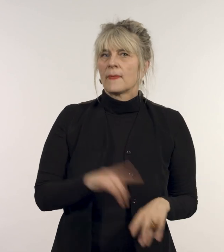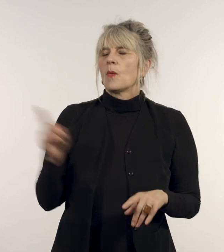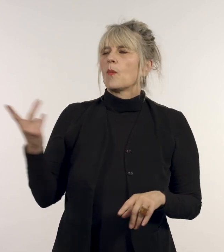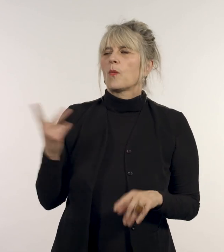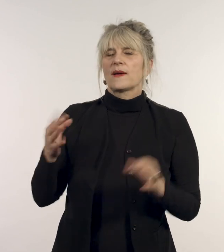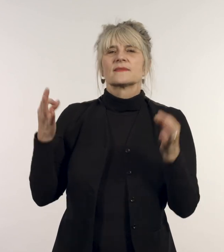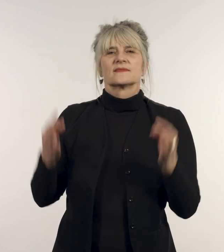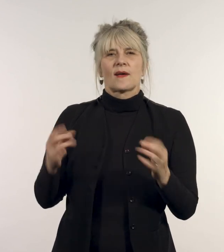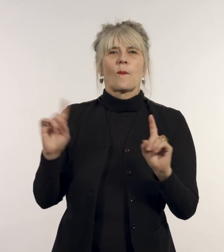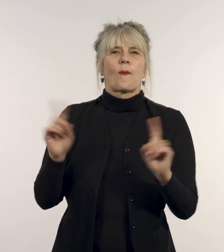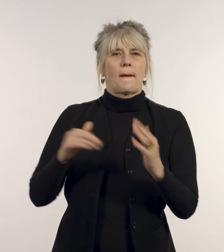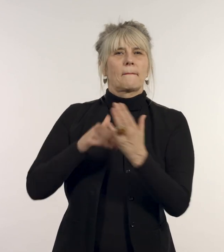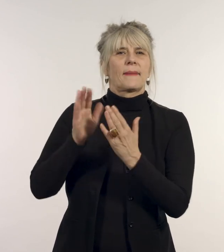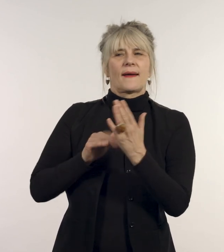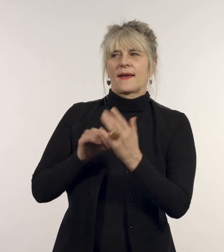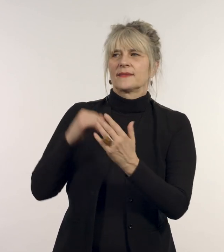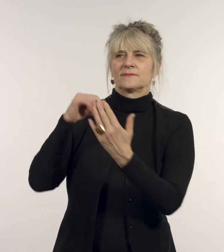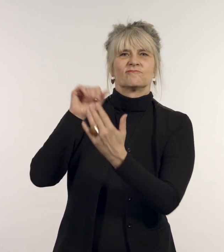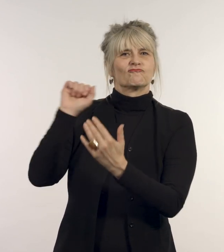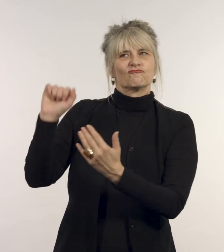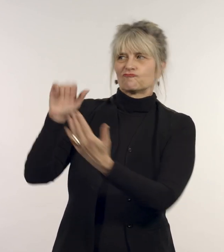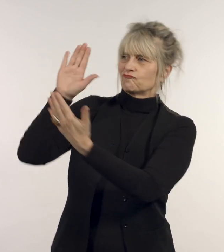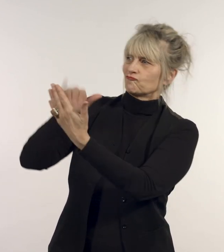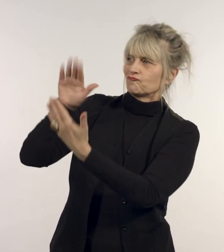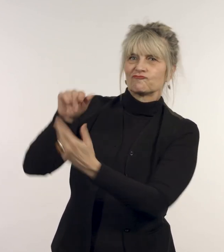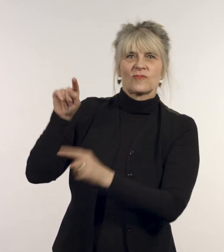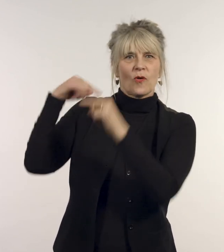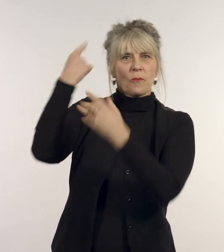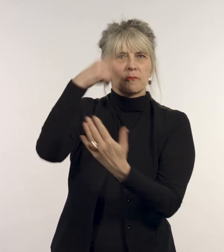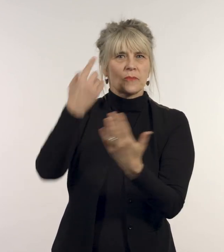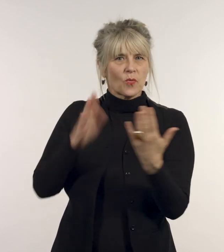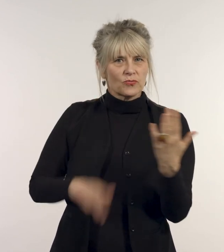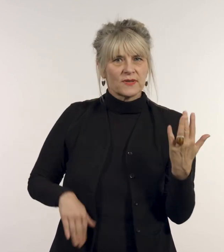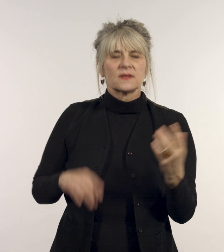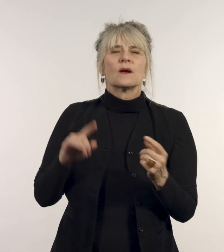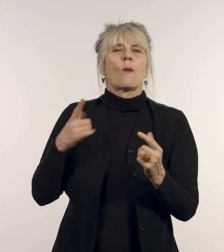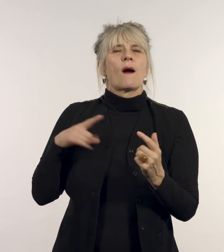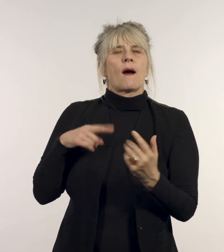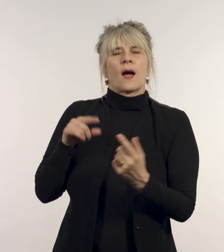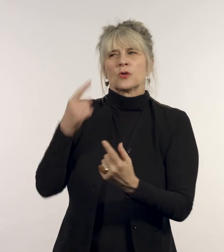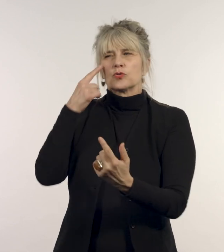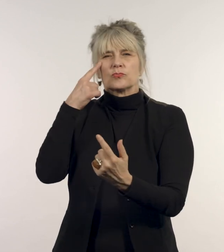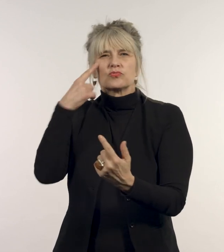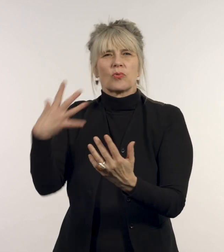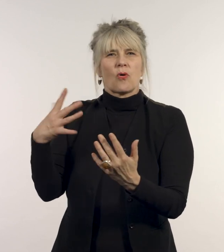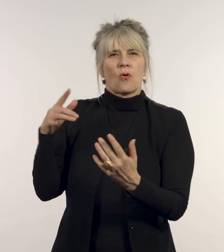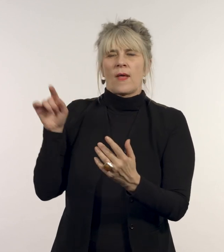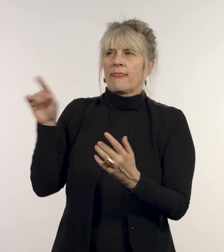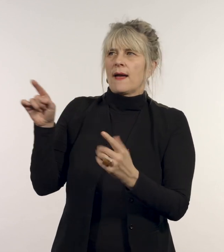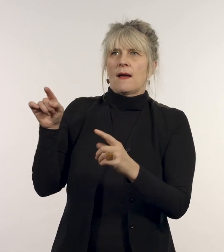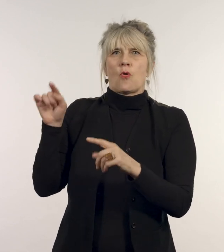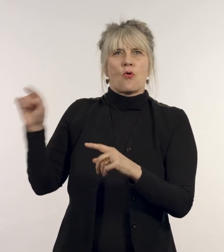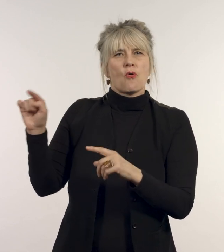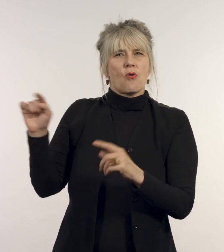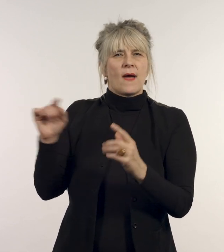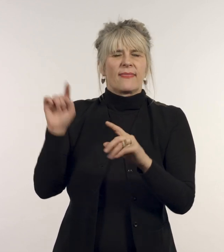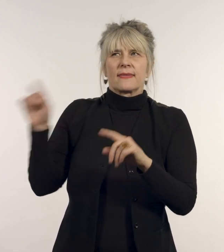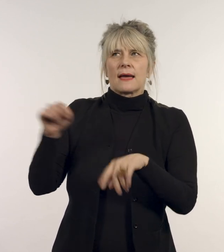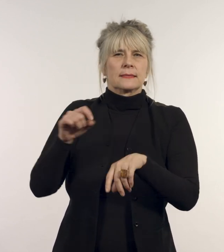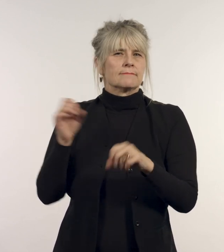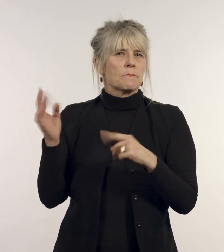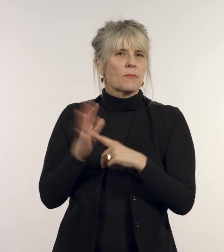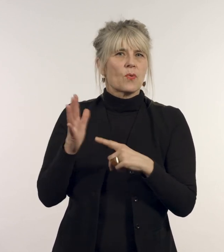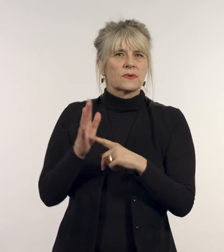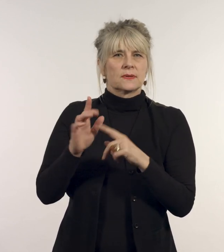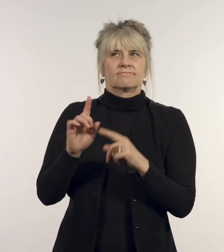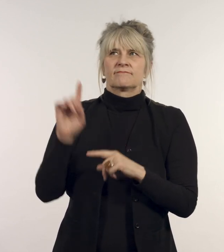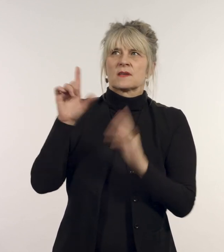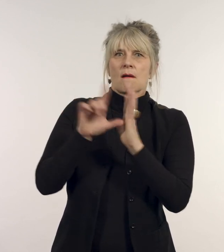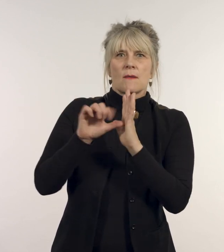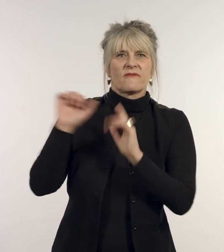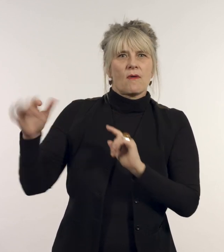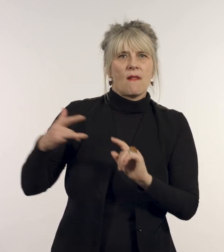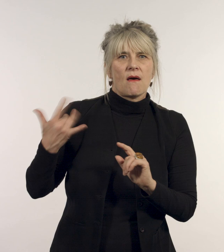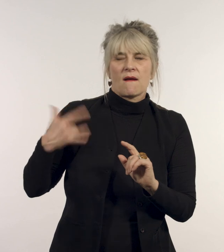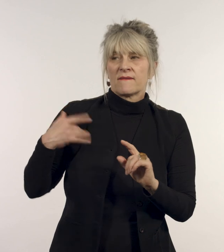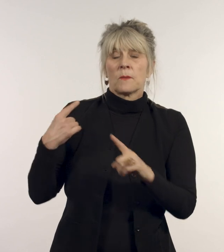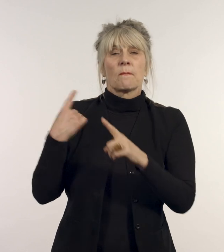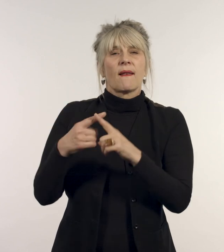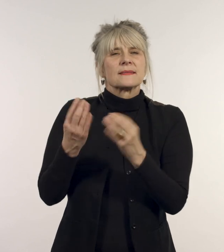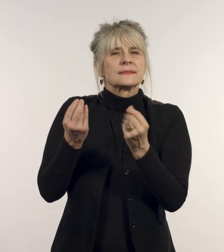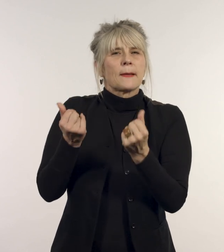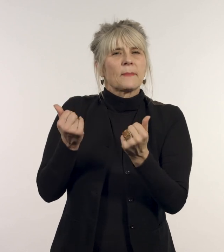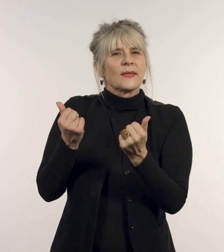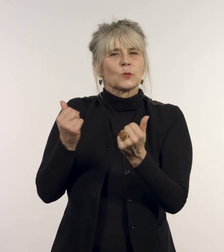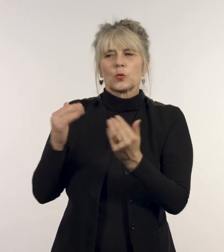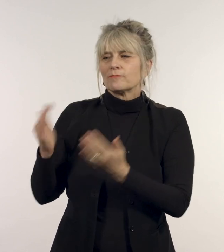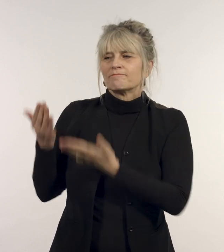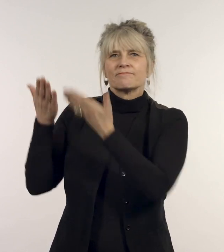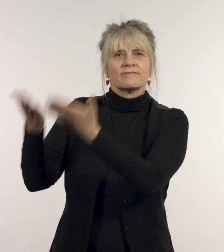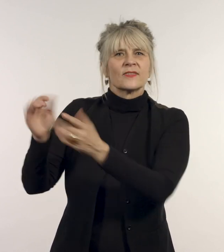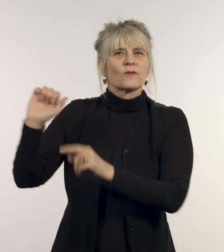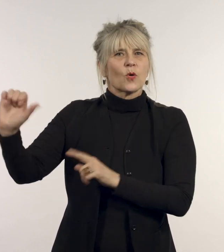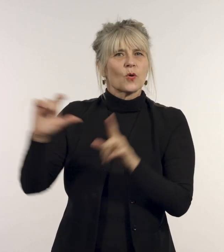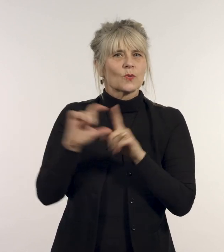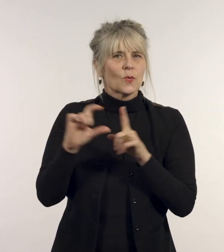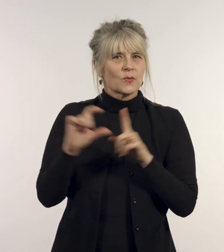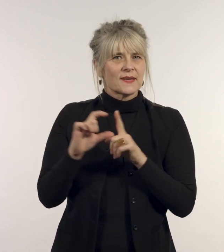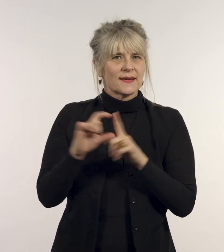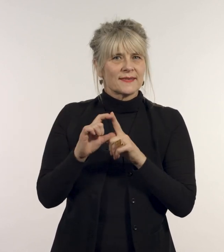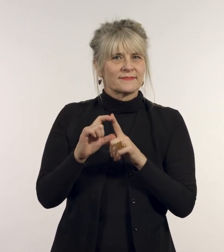we decided to paint the portrait to create a record of Kate at this important moment in her life, and as a legacy for her daughter.’